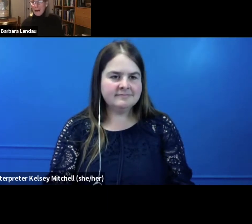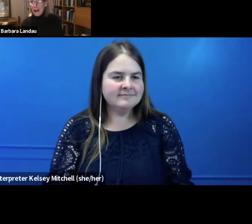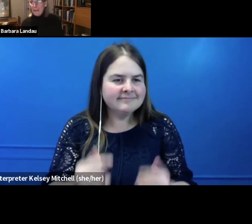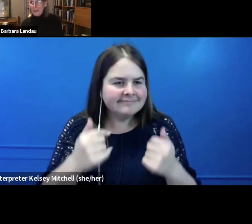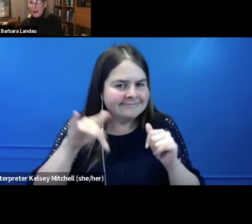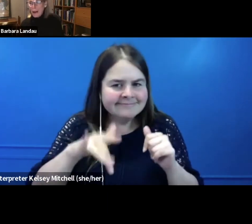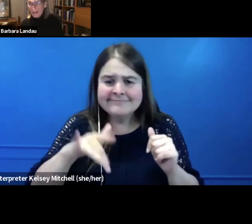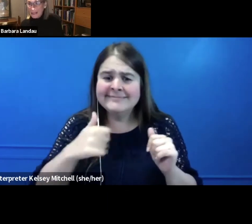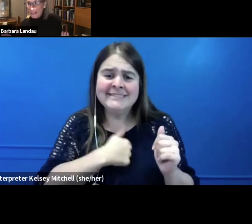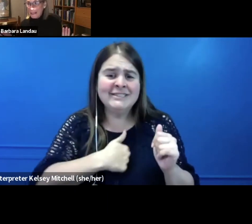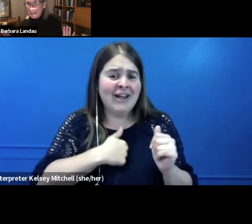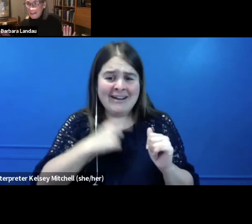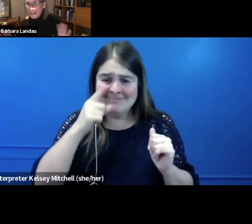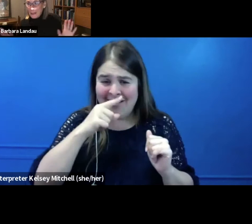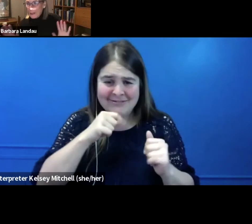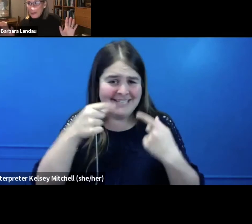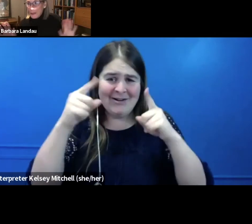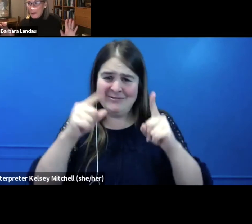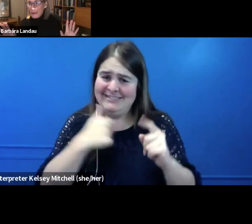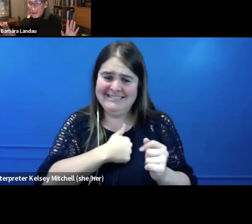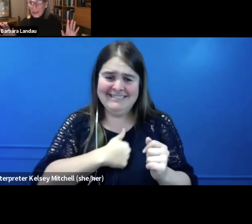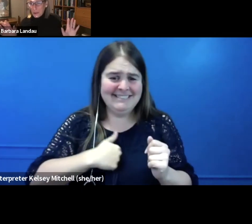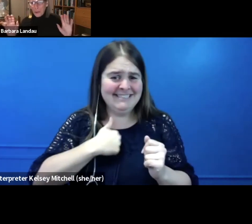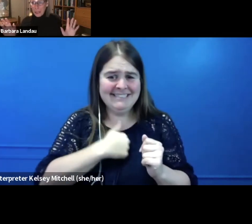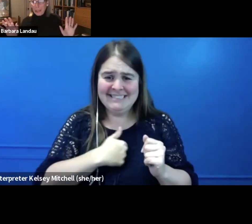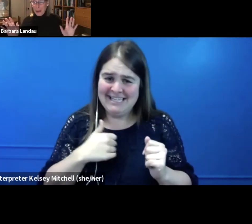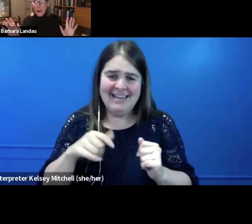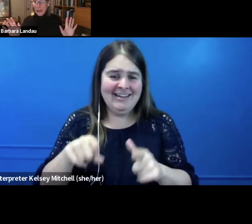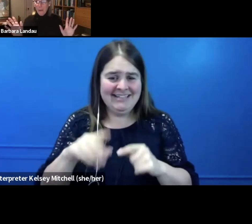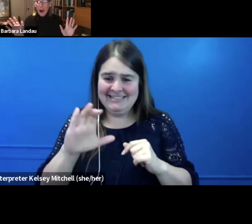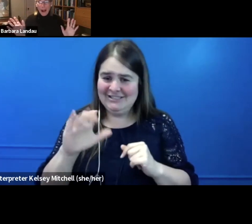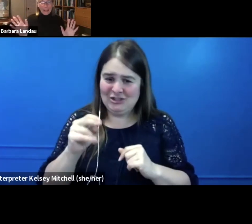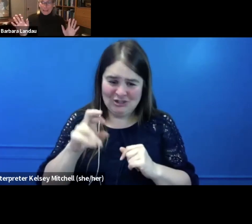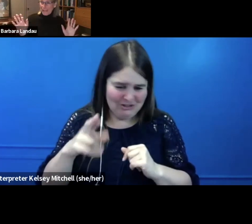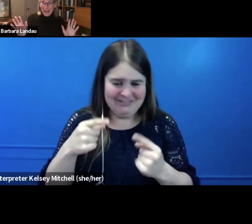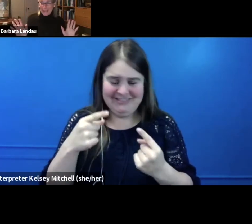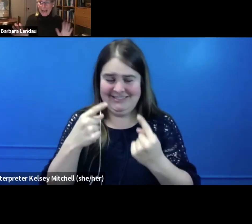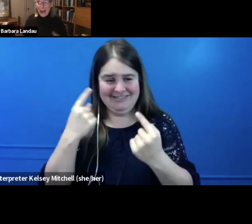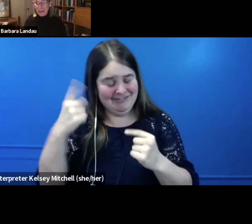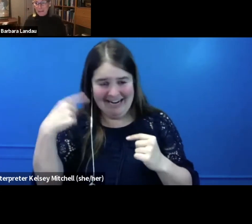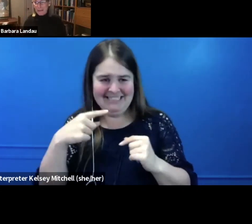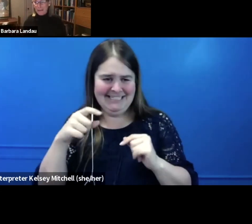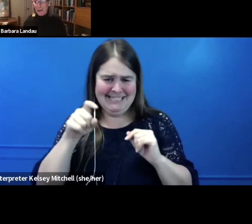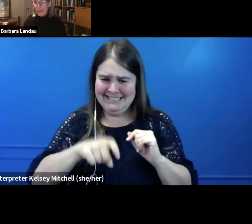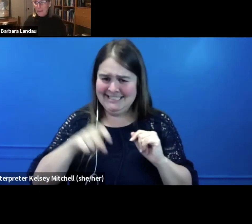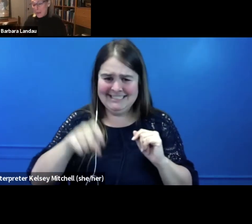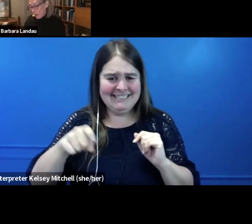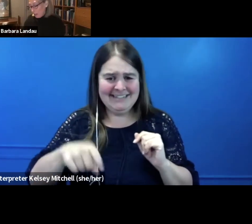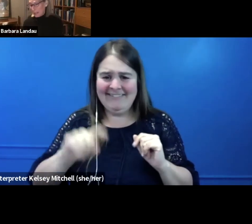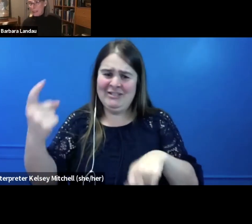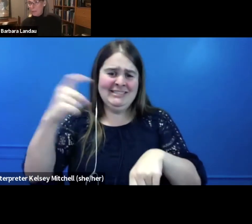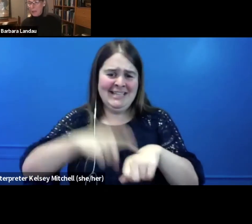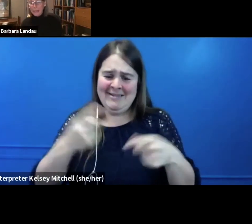i'm sorry this one this this cursor is really going wild it hasn't happened